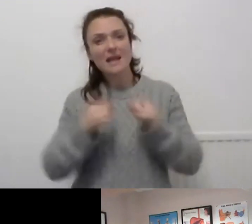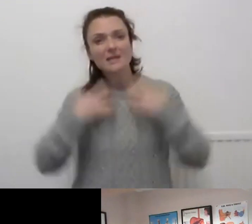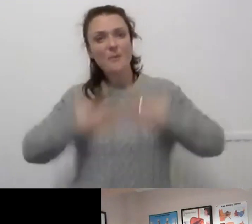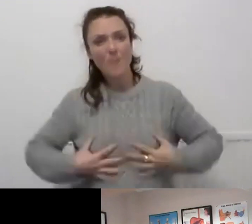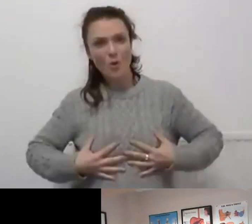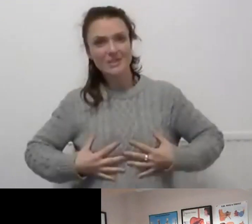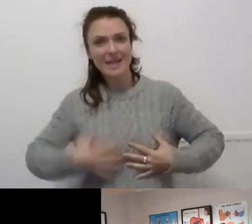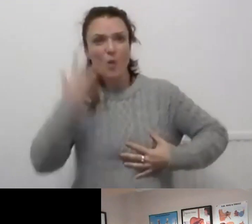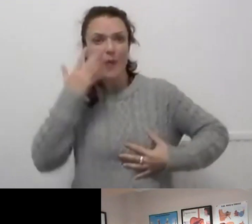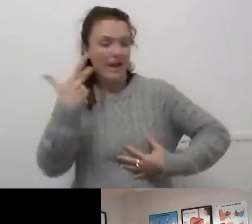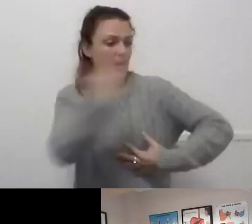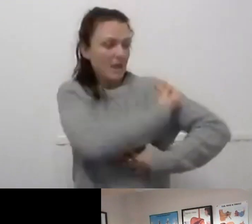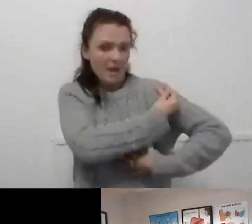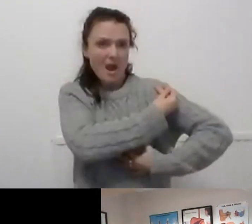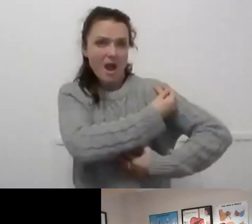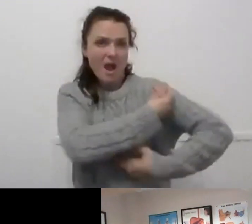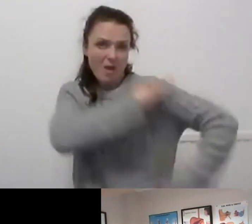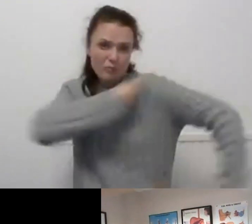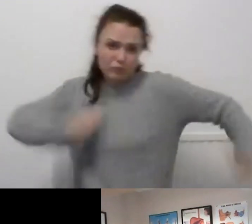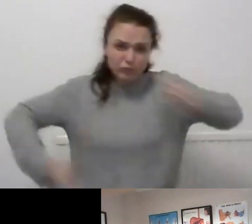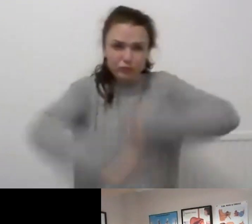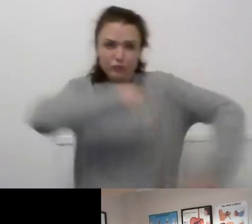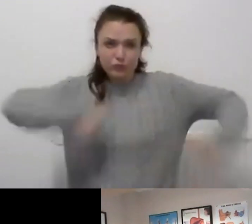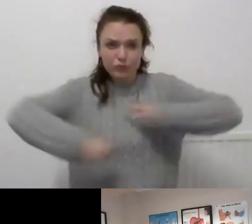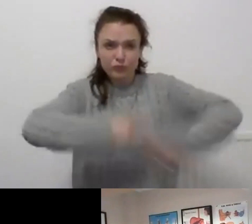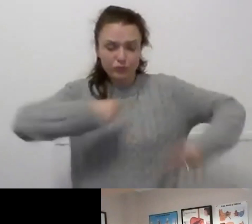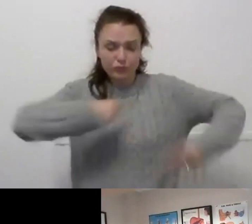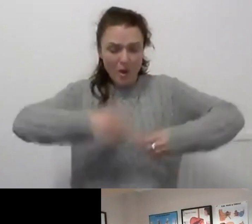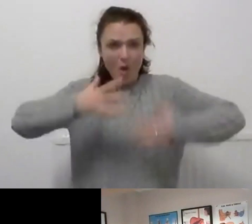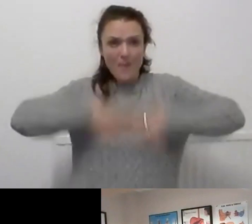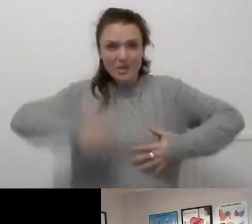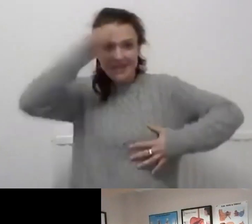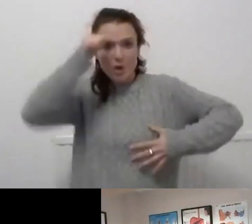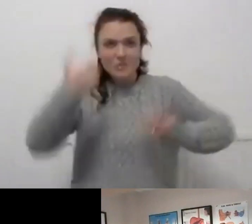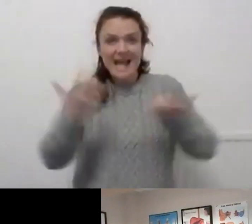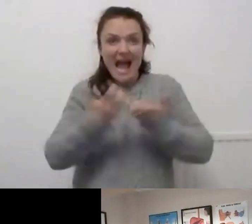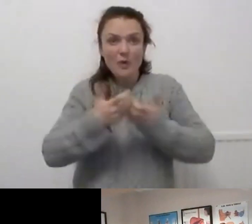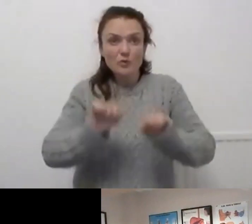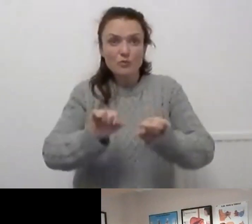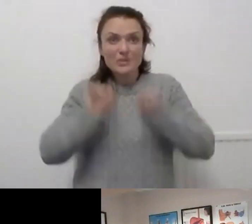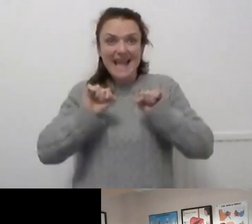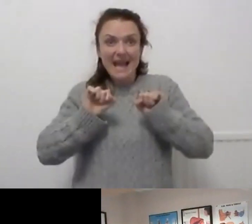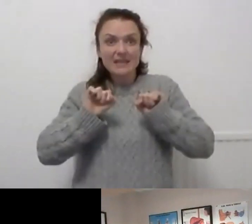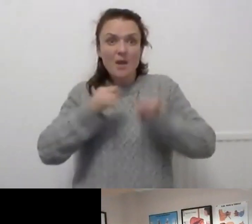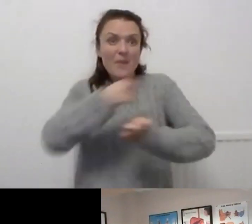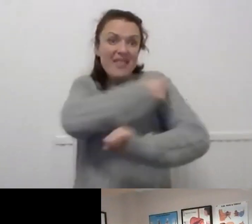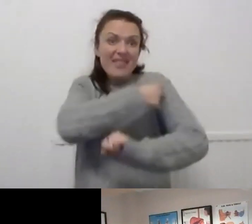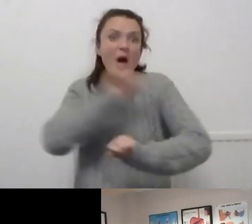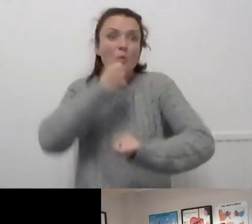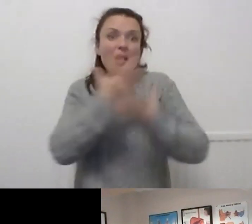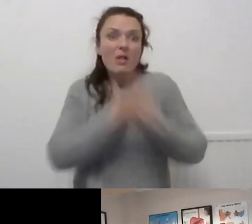the mRNA disappears. But the immune response remains and is yours. It's not big farmers,